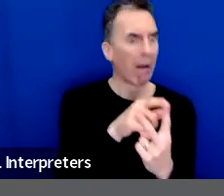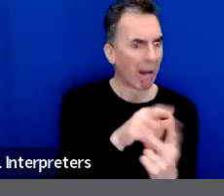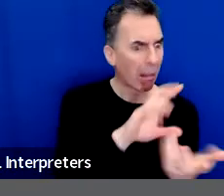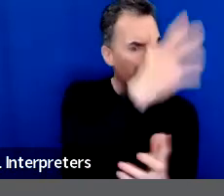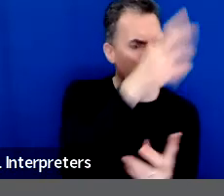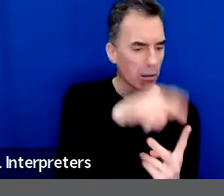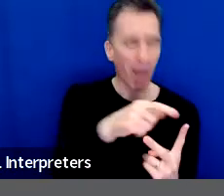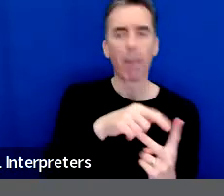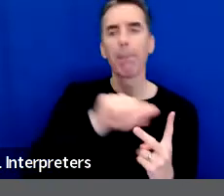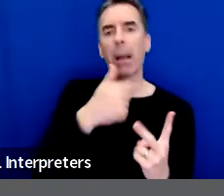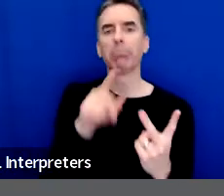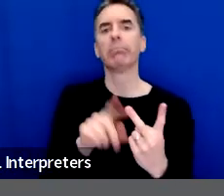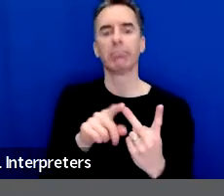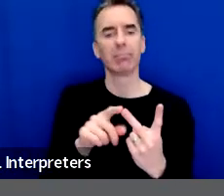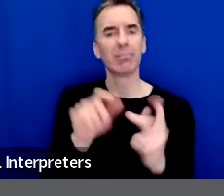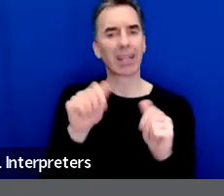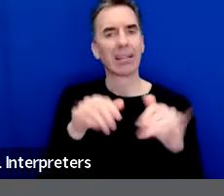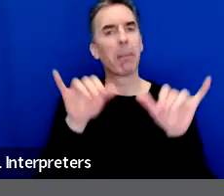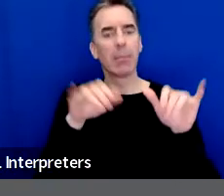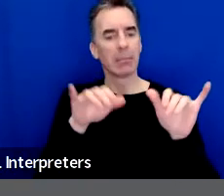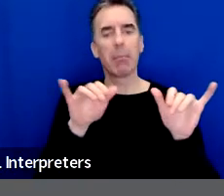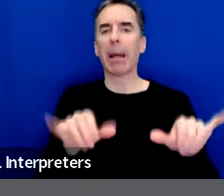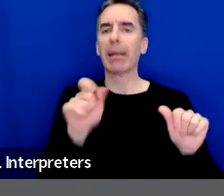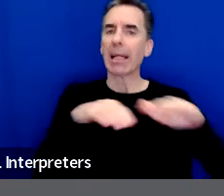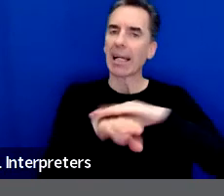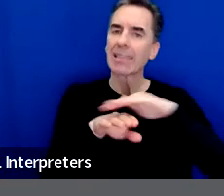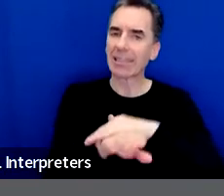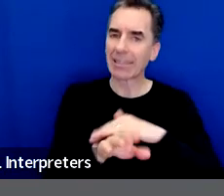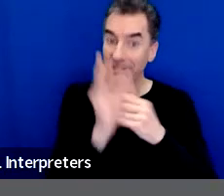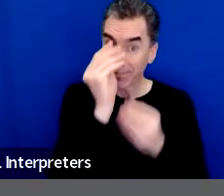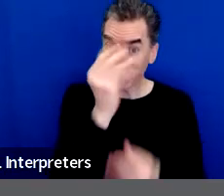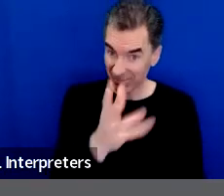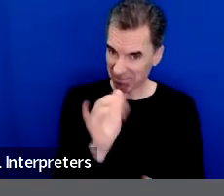They also have the option to read the other one. The reason why I also link to the